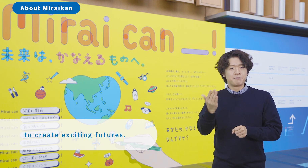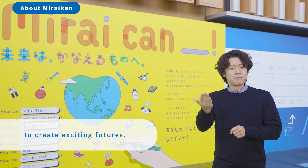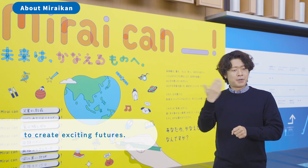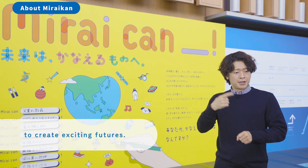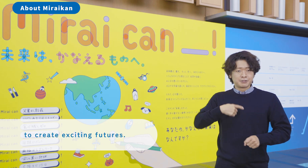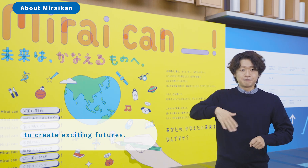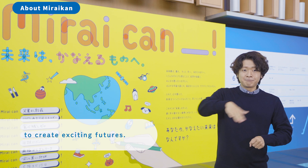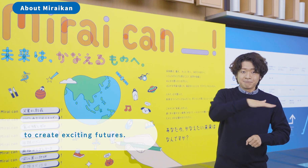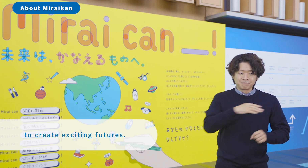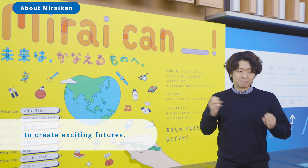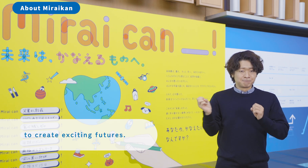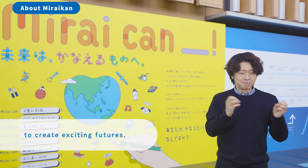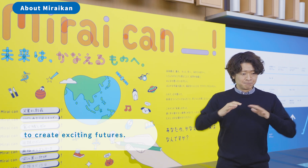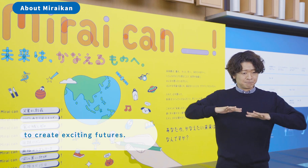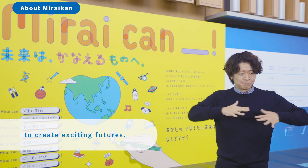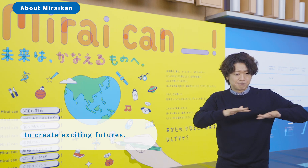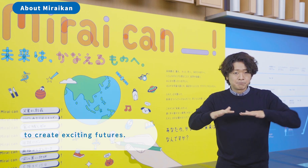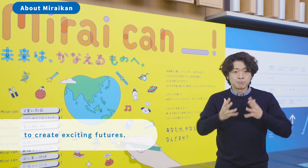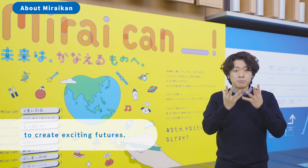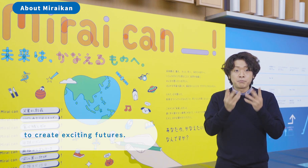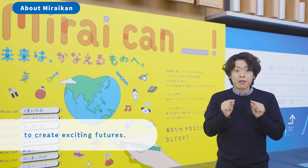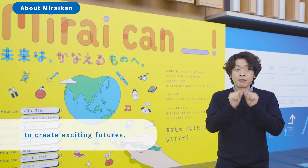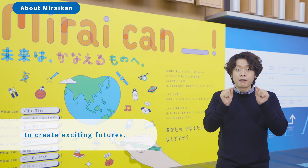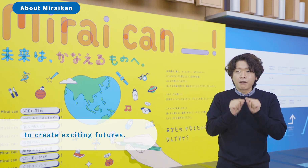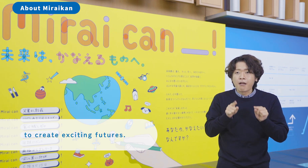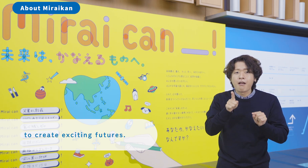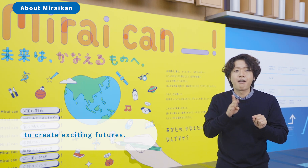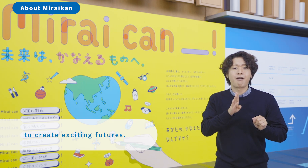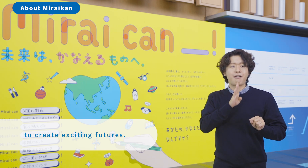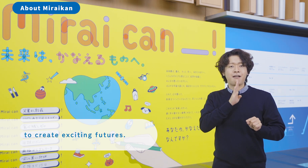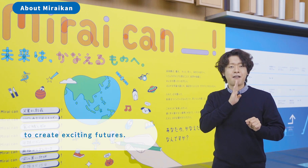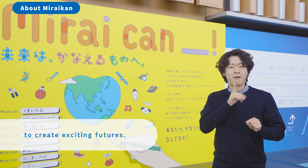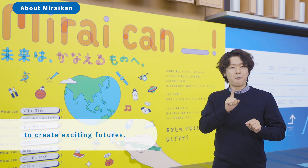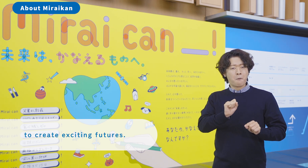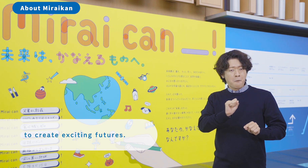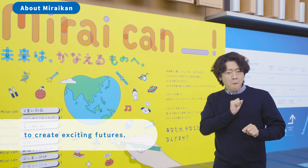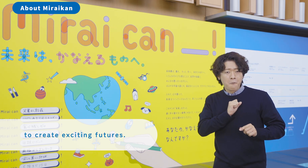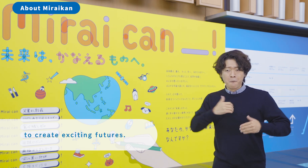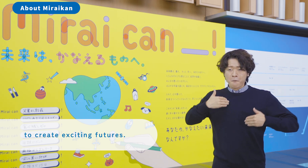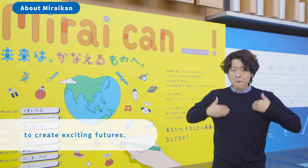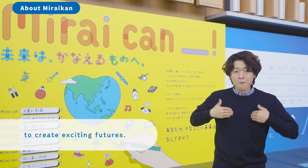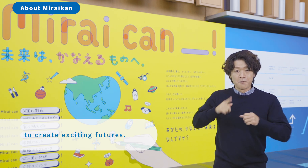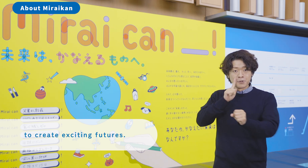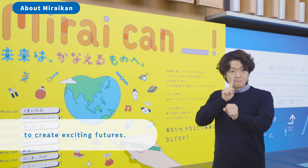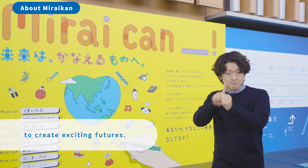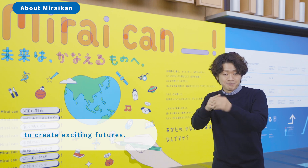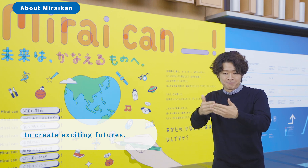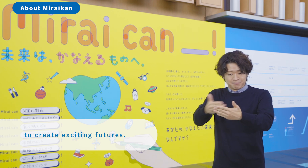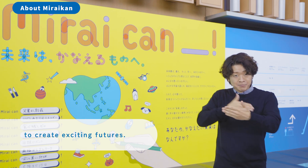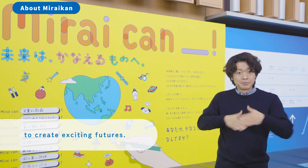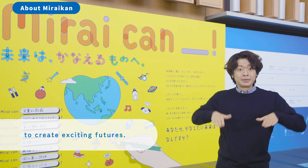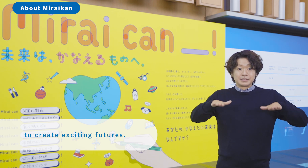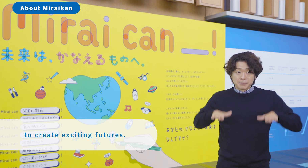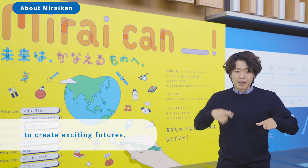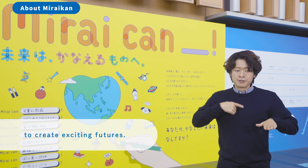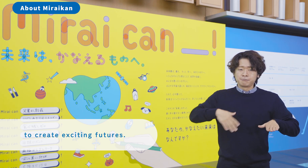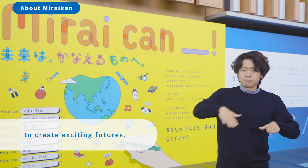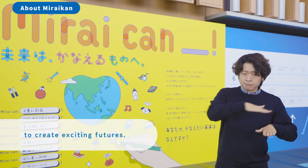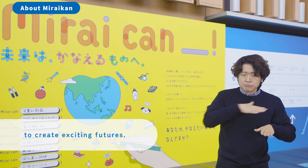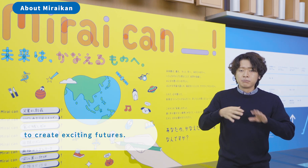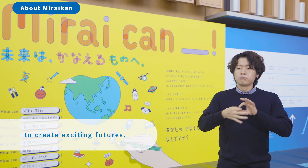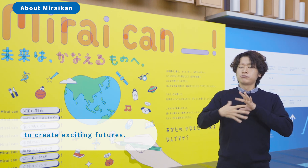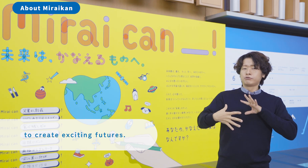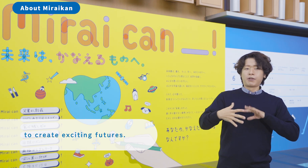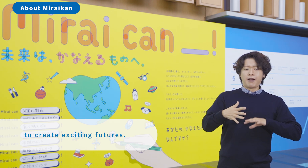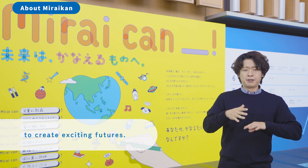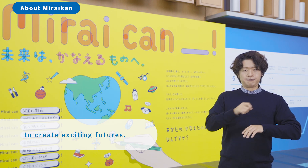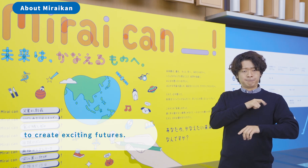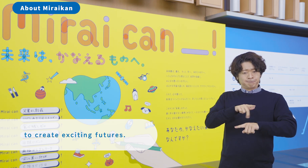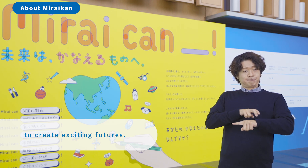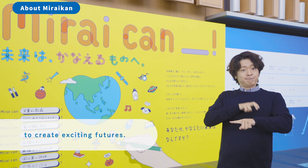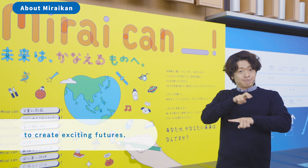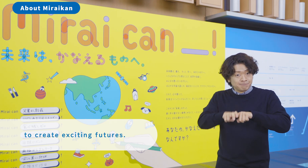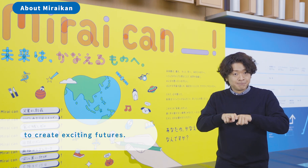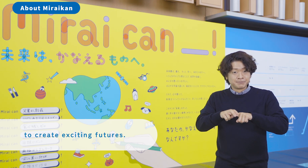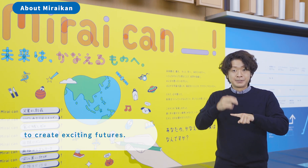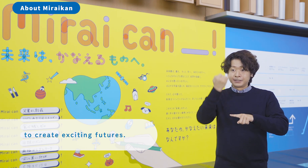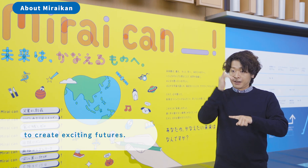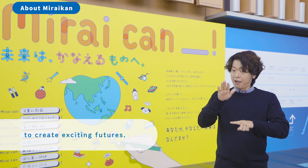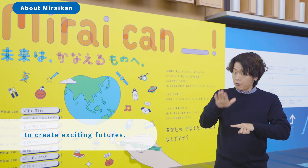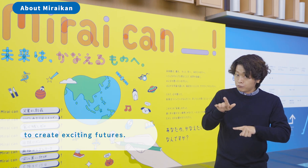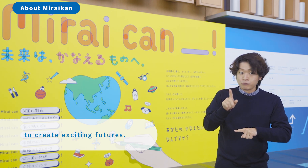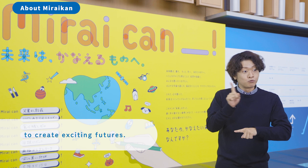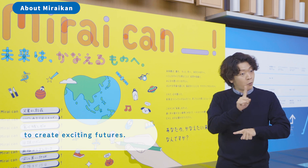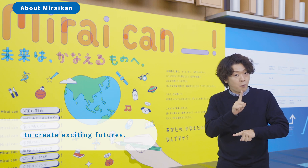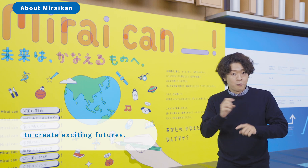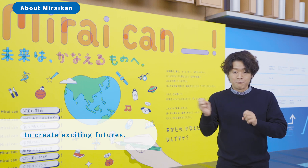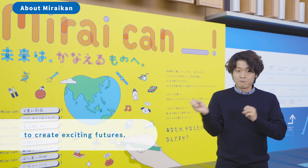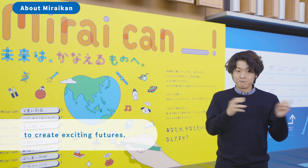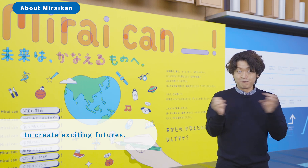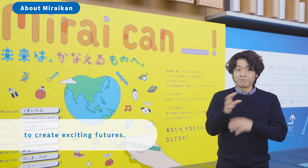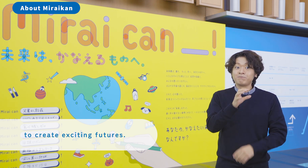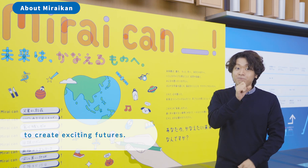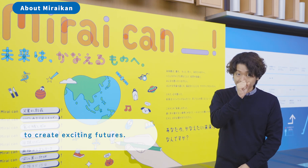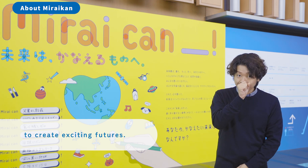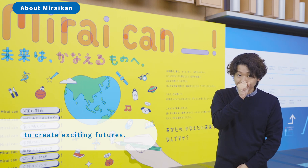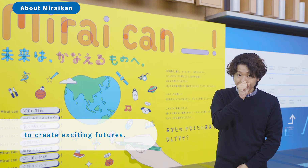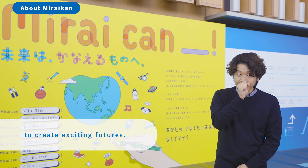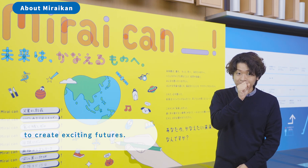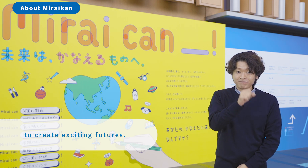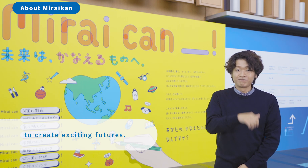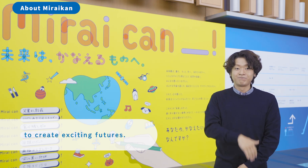to create exciting futures.